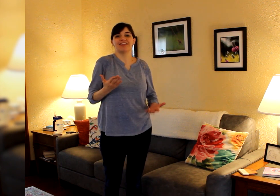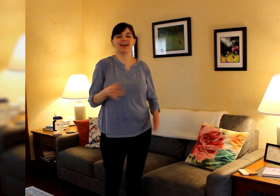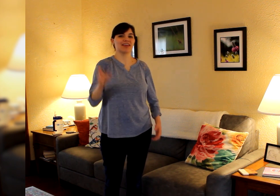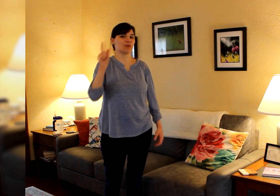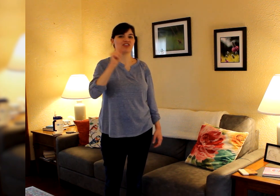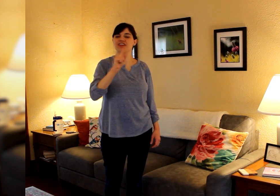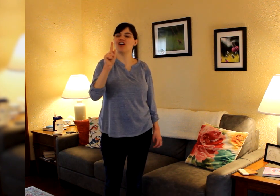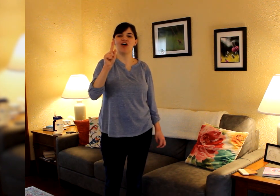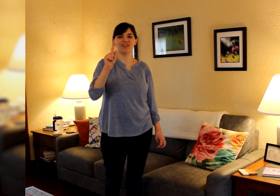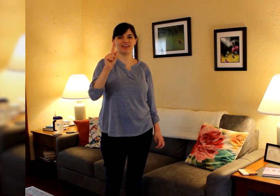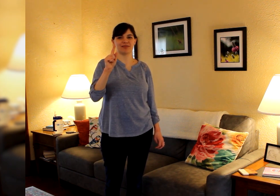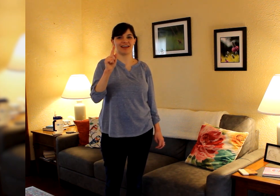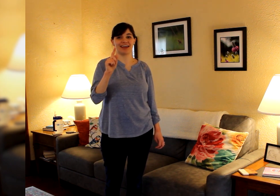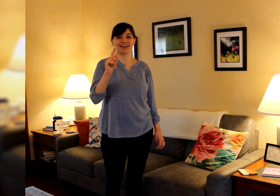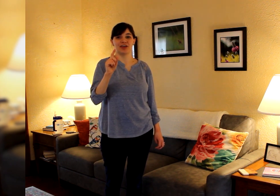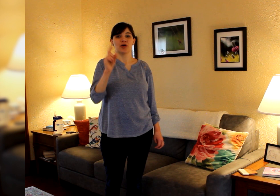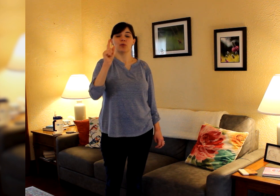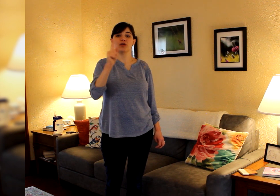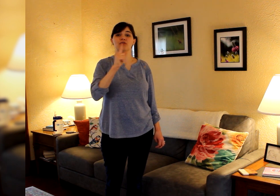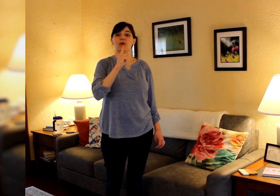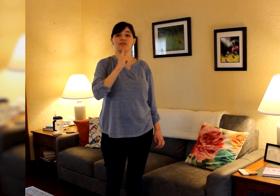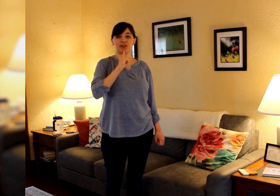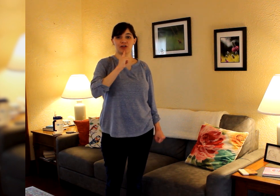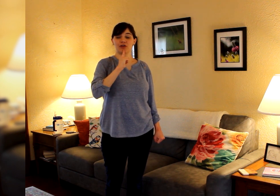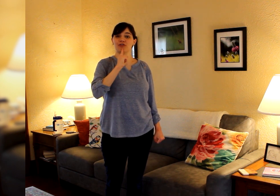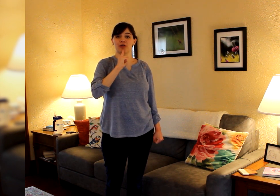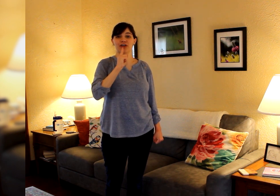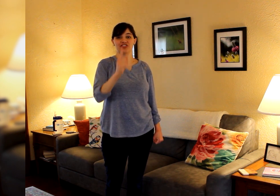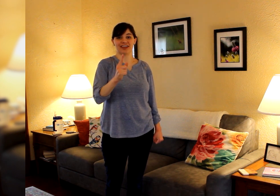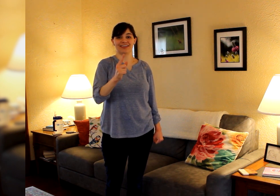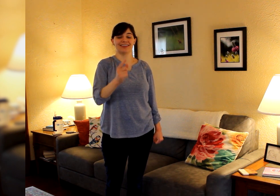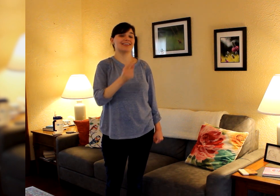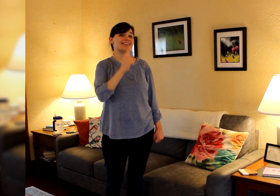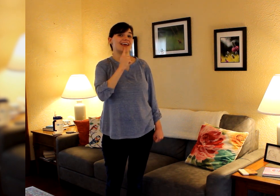in sign language, it's all the same sign. We use one finger from our chin to say